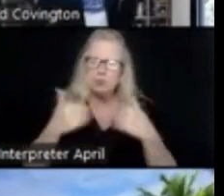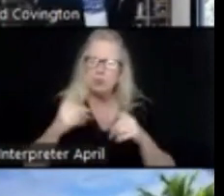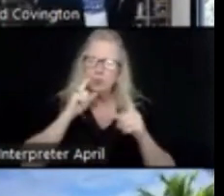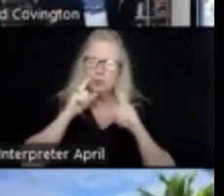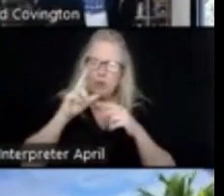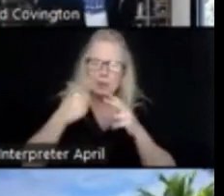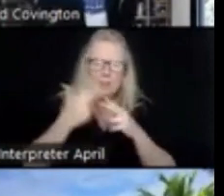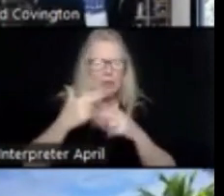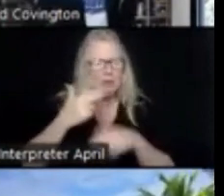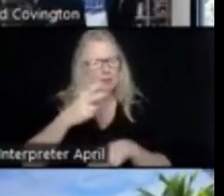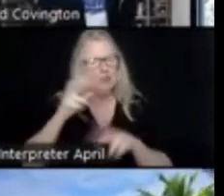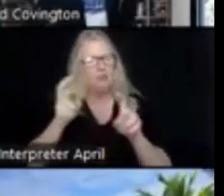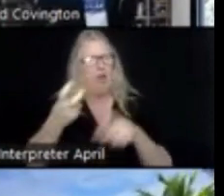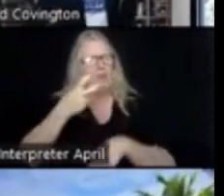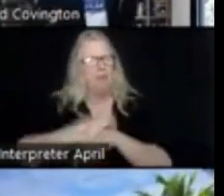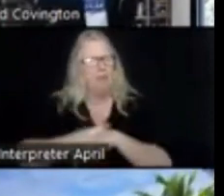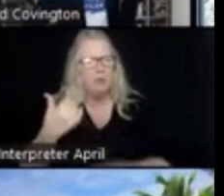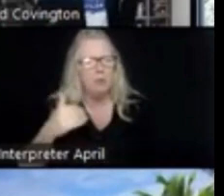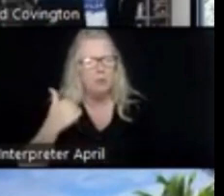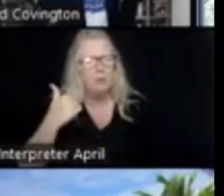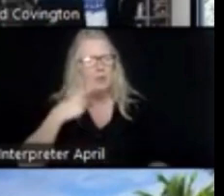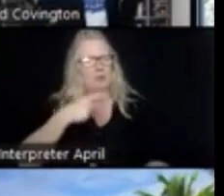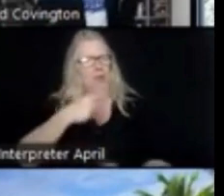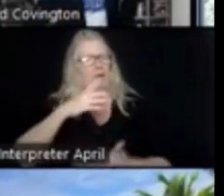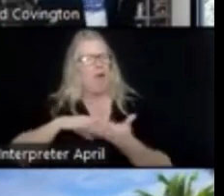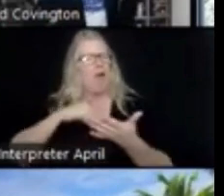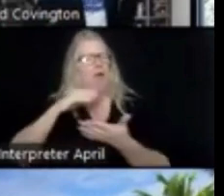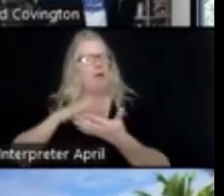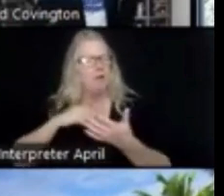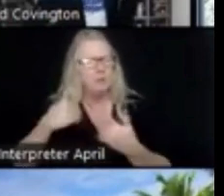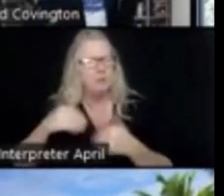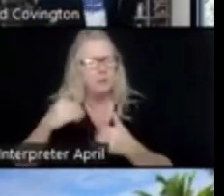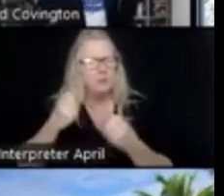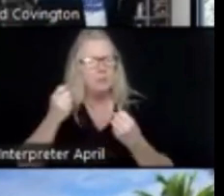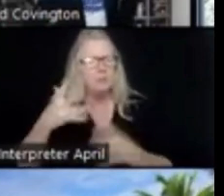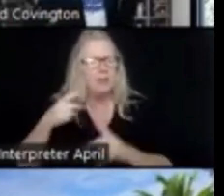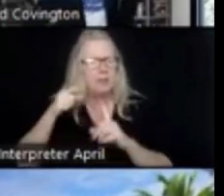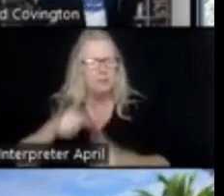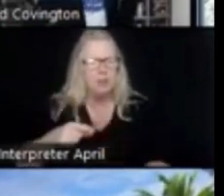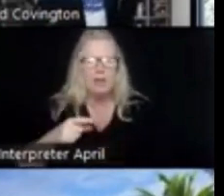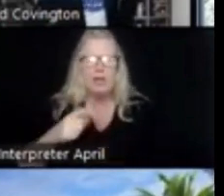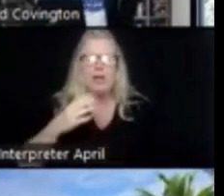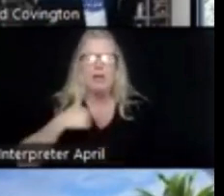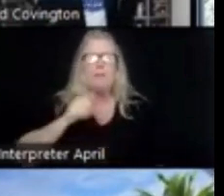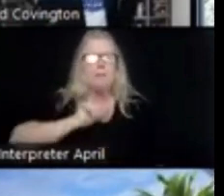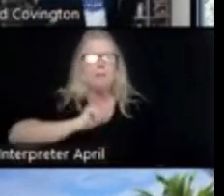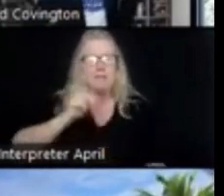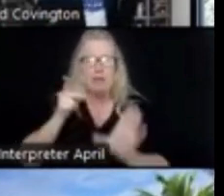THERE IS SO MANY TAKEAWAYS FROM WHAT I SAW. ME ABOUT A PSYCHIATRIST, I FELT WHAT YOU WERE